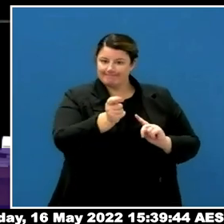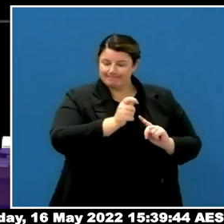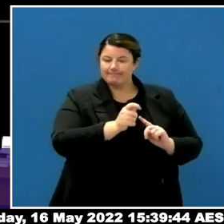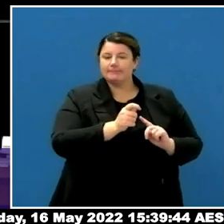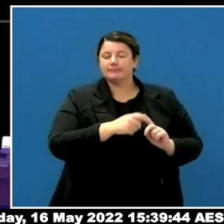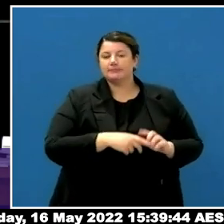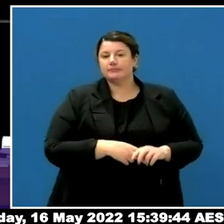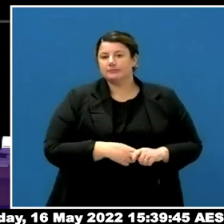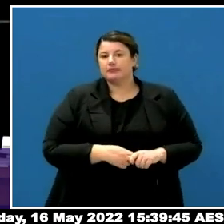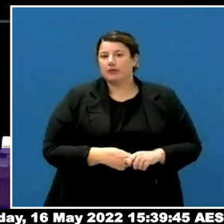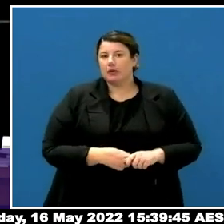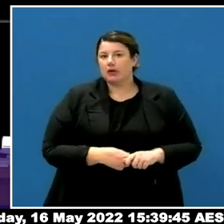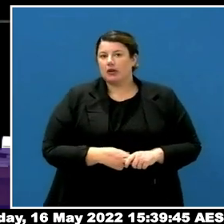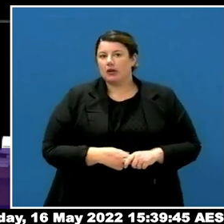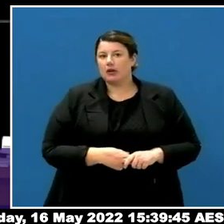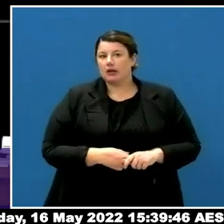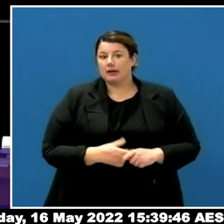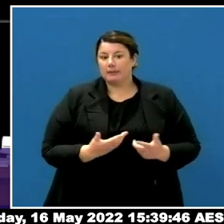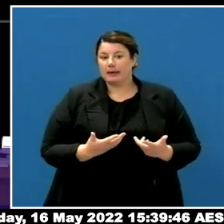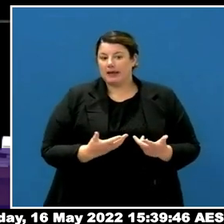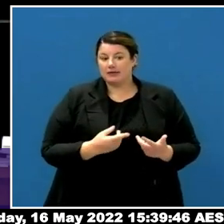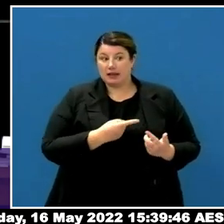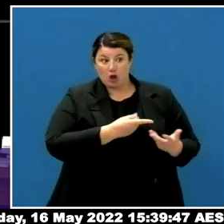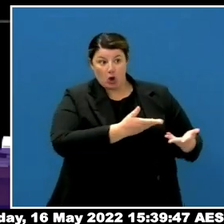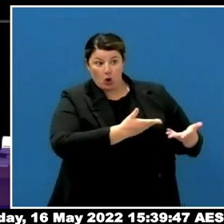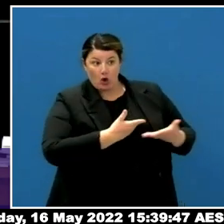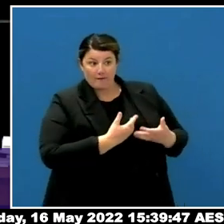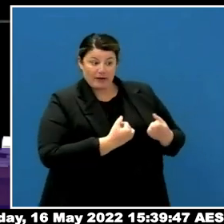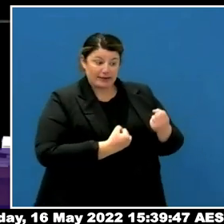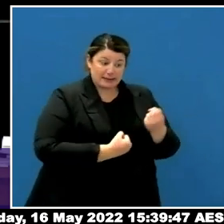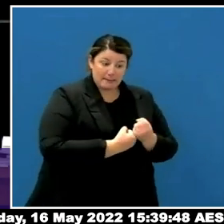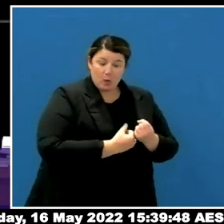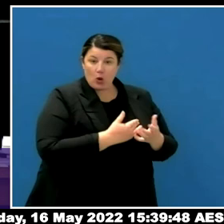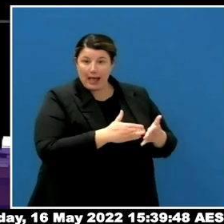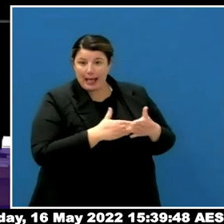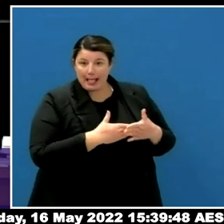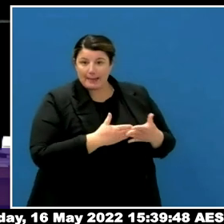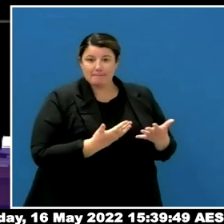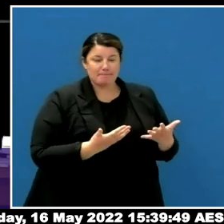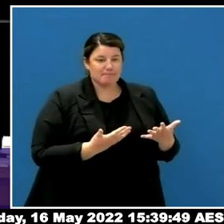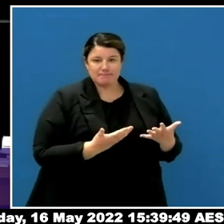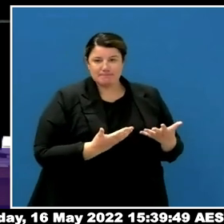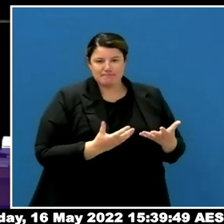wasn't any offer of any counselling or anything.